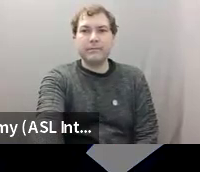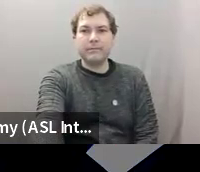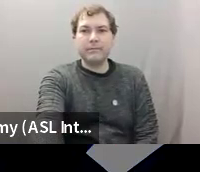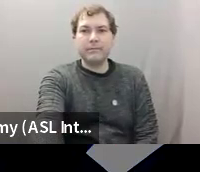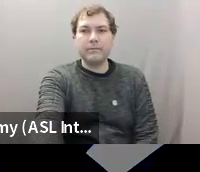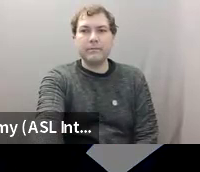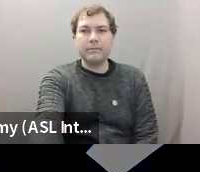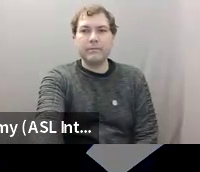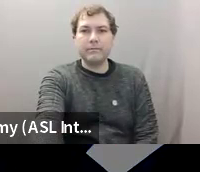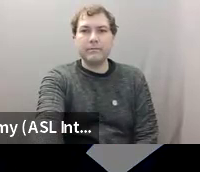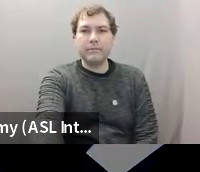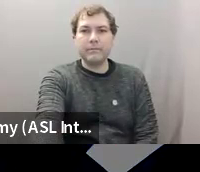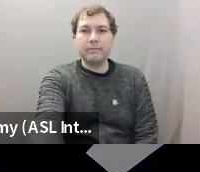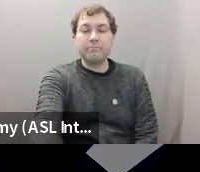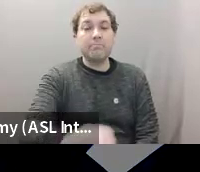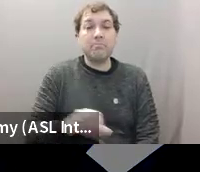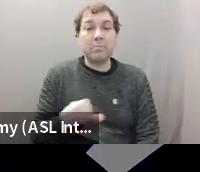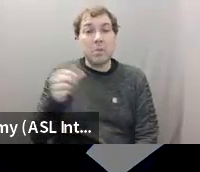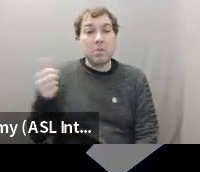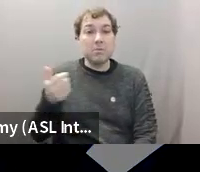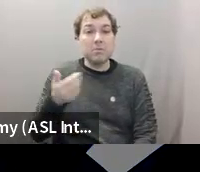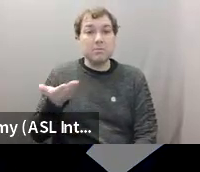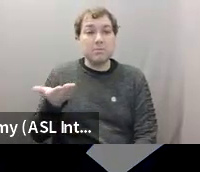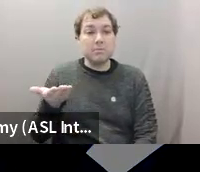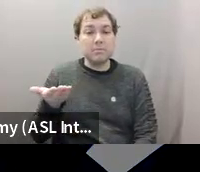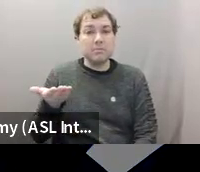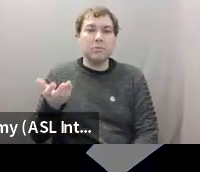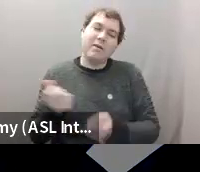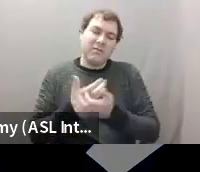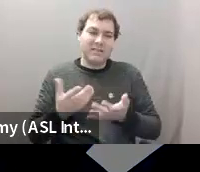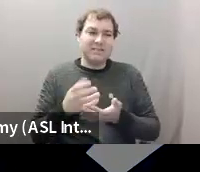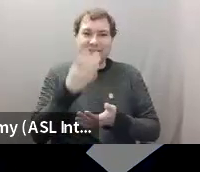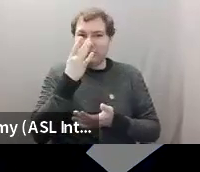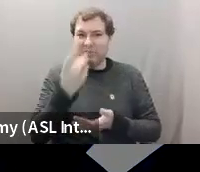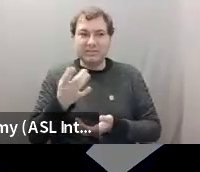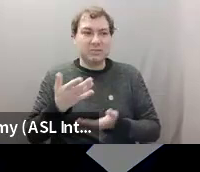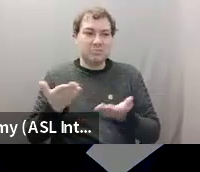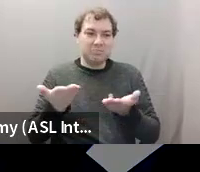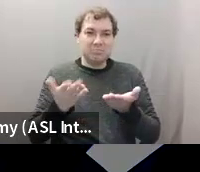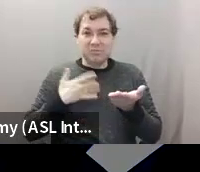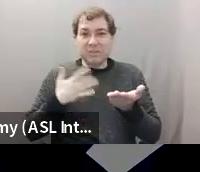Linda Pogue: Anybody else got something interesting to share. Linda Pogue: What's all interesting? Anybody feel Linda Pogue: the need to share.